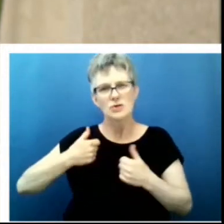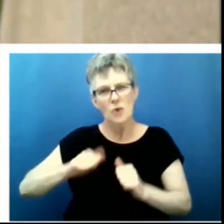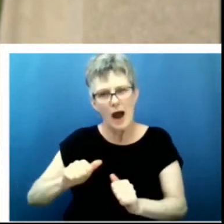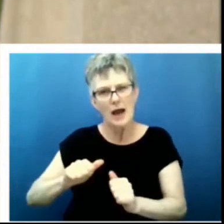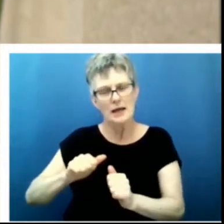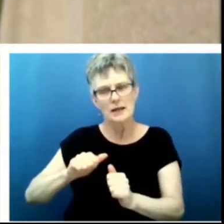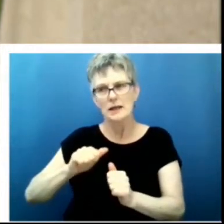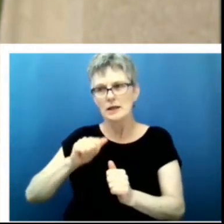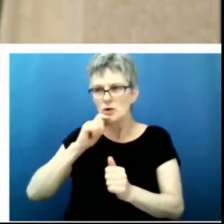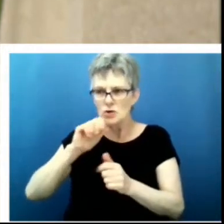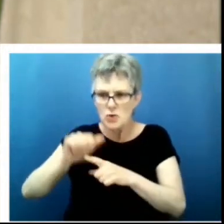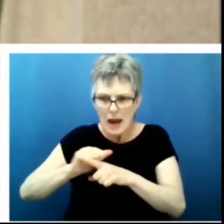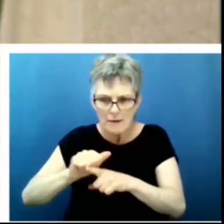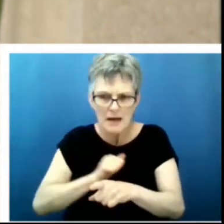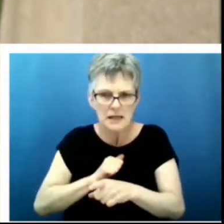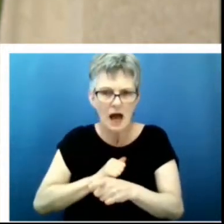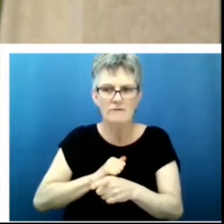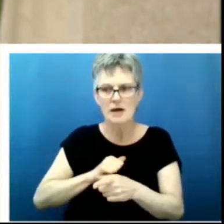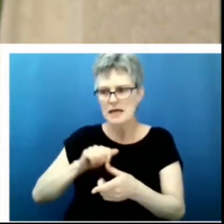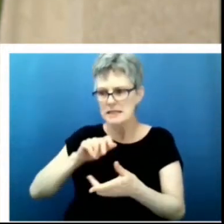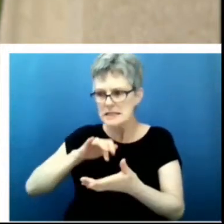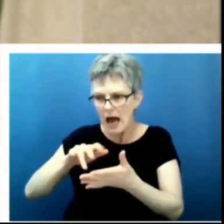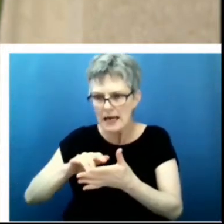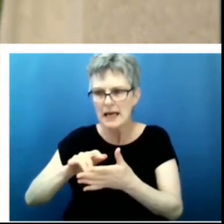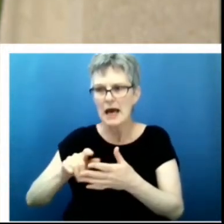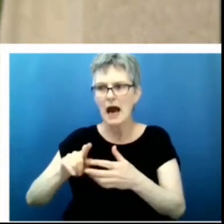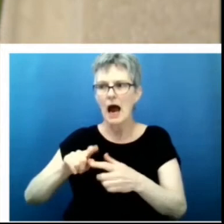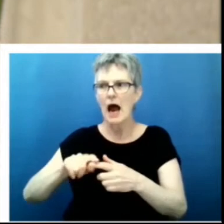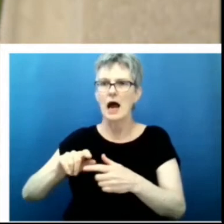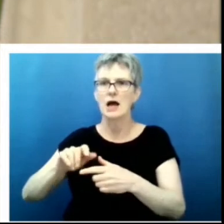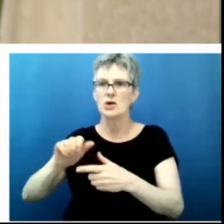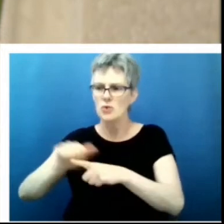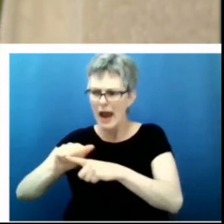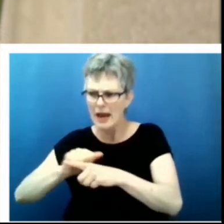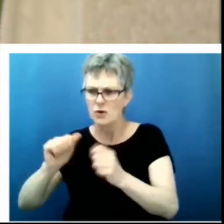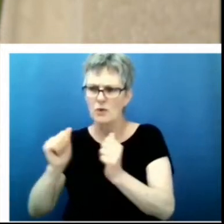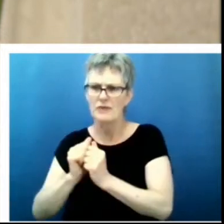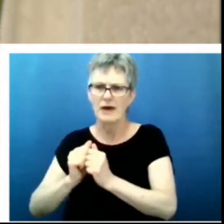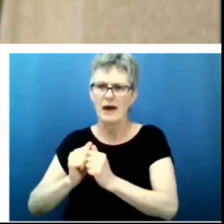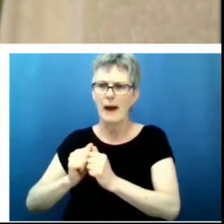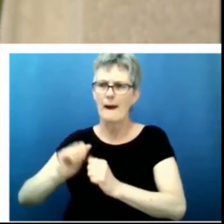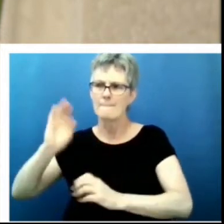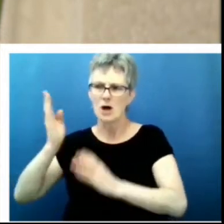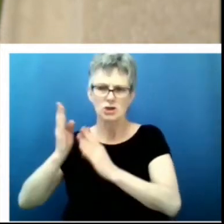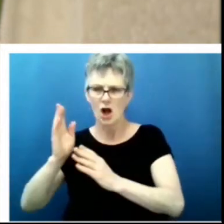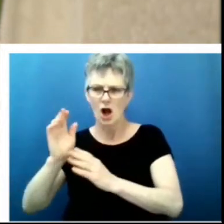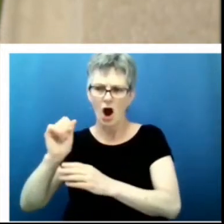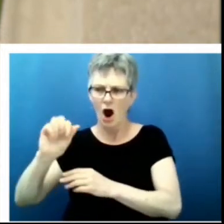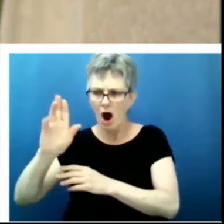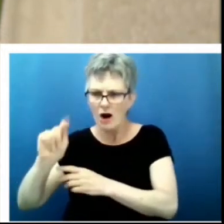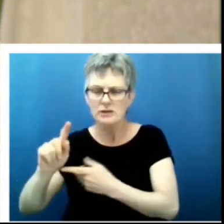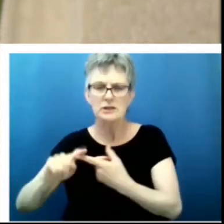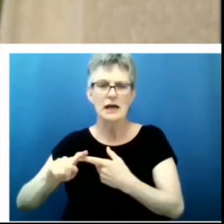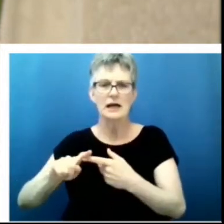I became a martial arts student, yoga instructor, and energy master, and a conscious business coach helping business leaders in burnout be able